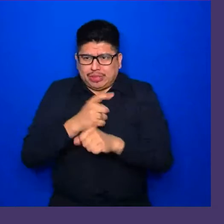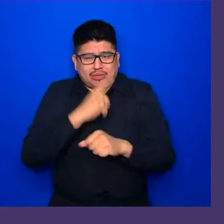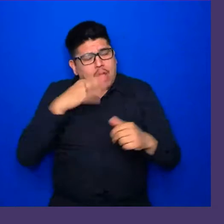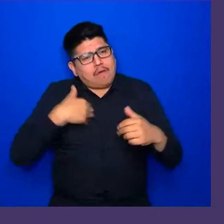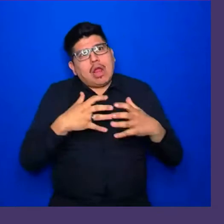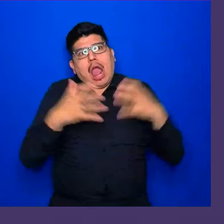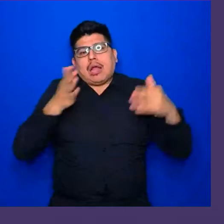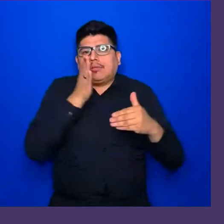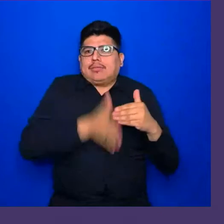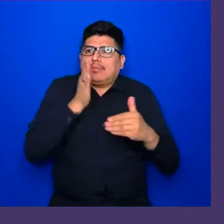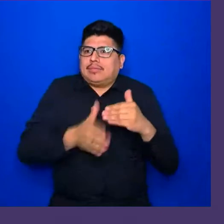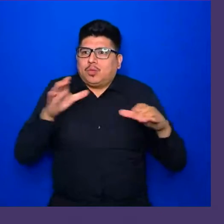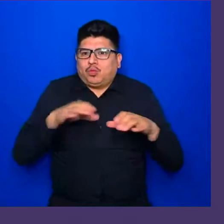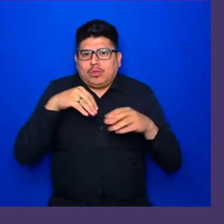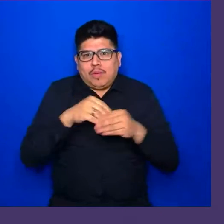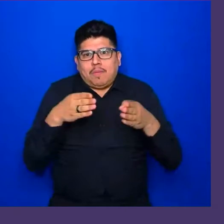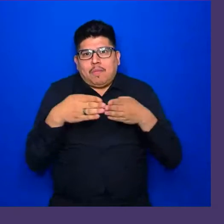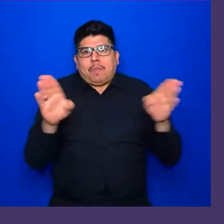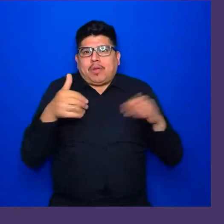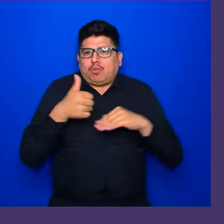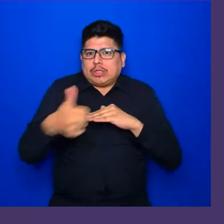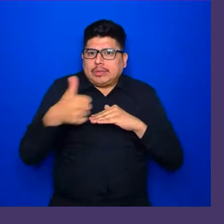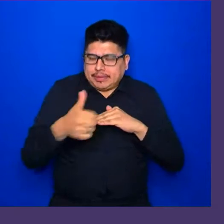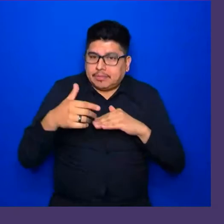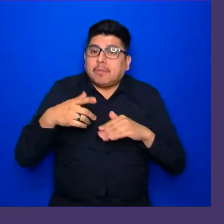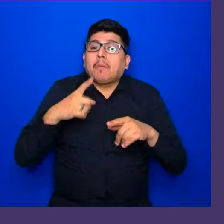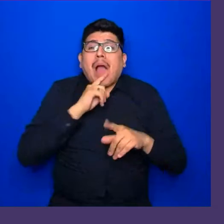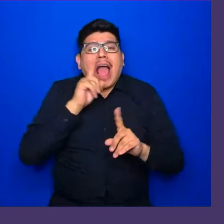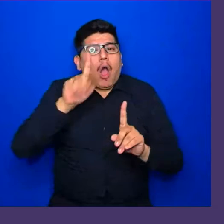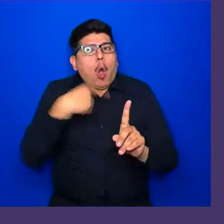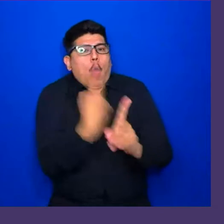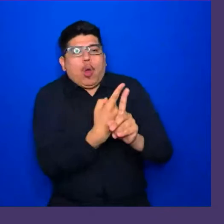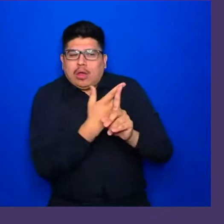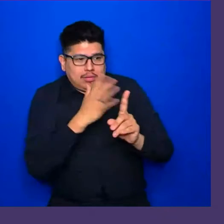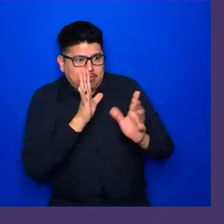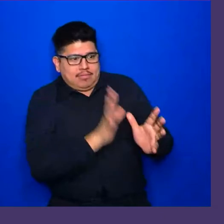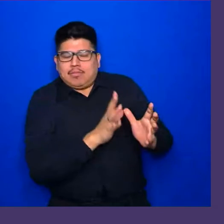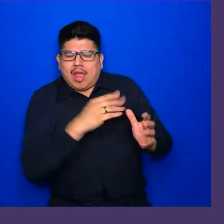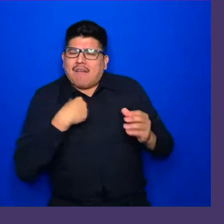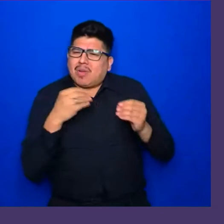The security side, how people, when they get from Point A to Point Z, they're able to really access